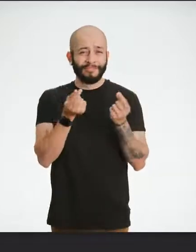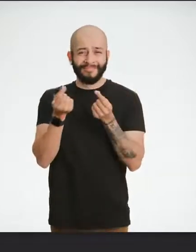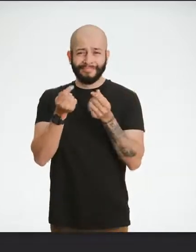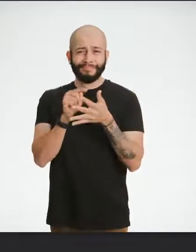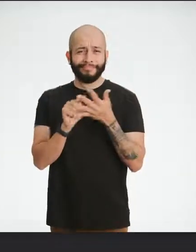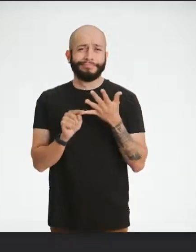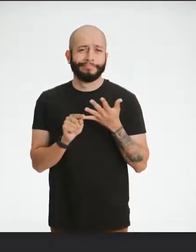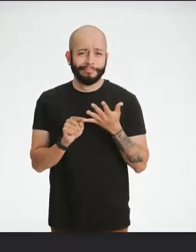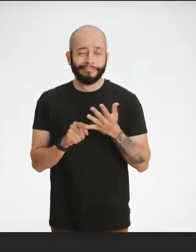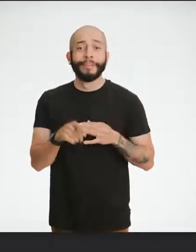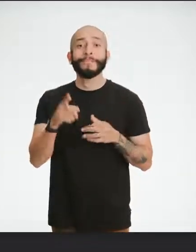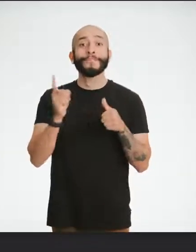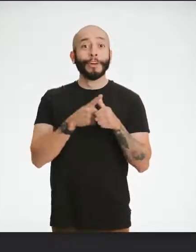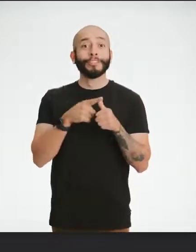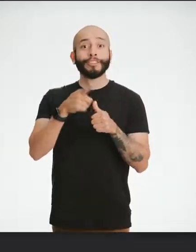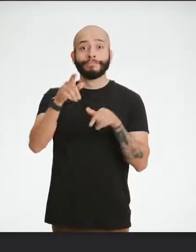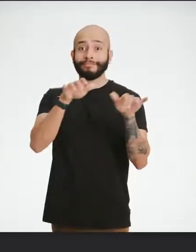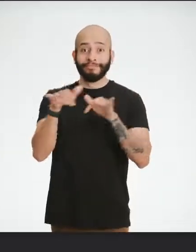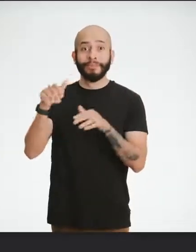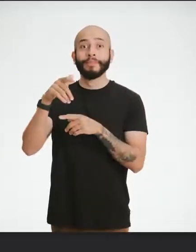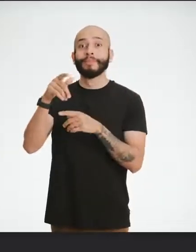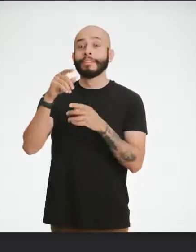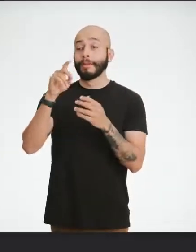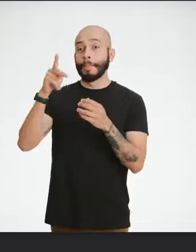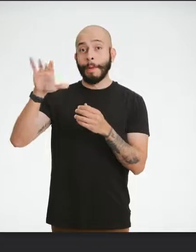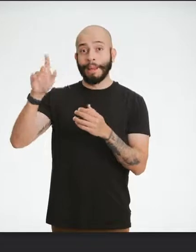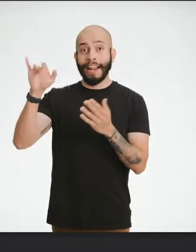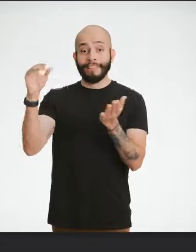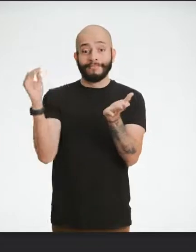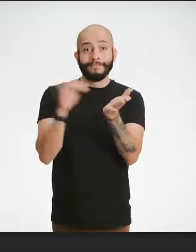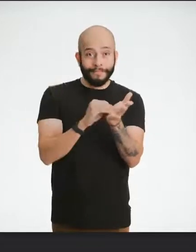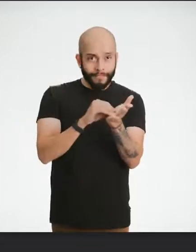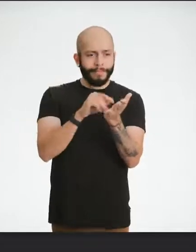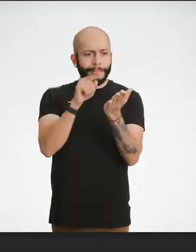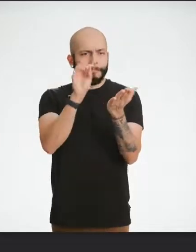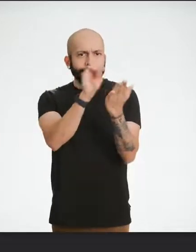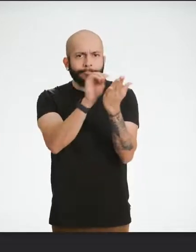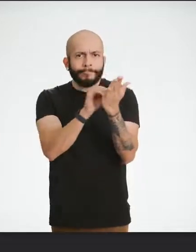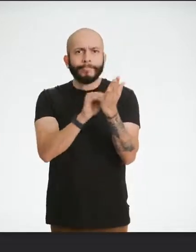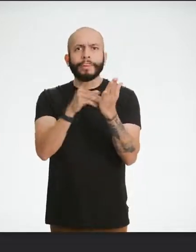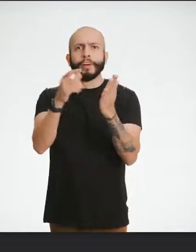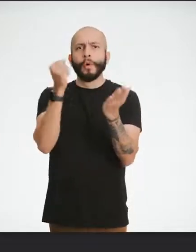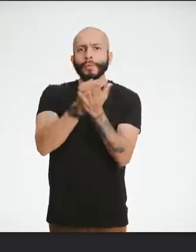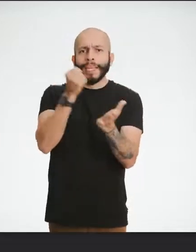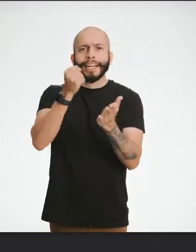First, you'll teach your account backend to store public keys and issue authentication challenges.